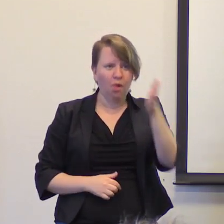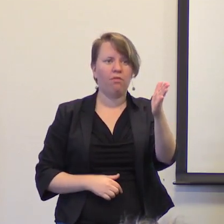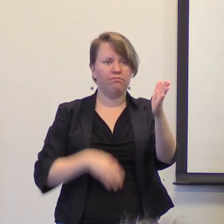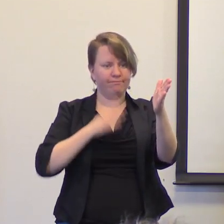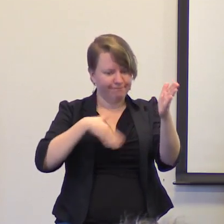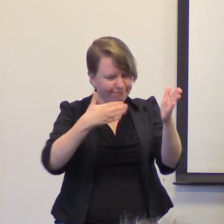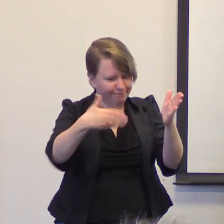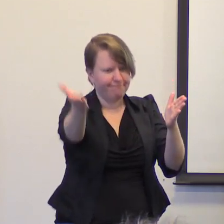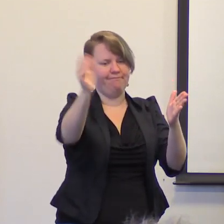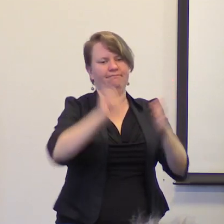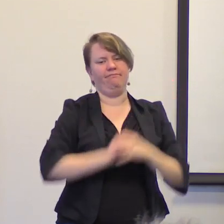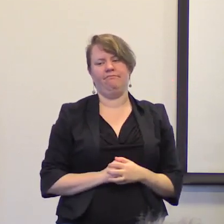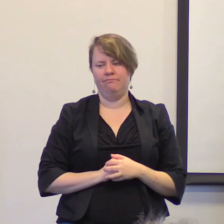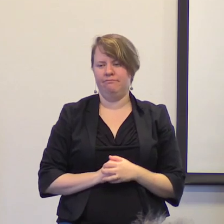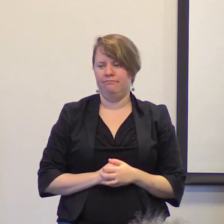Thank you.